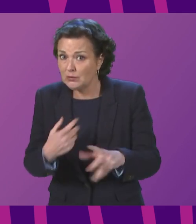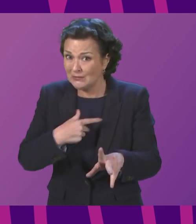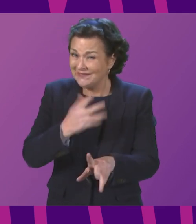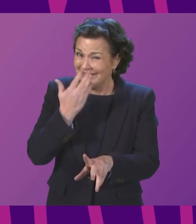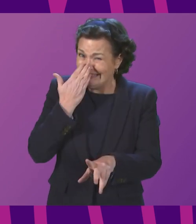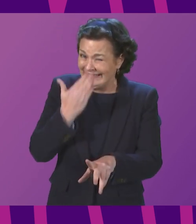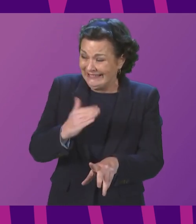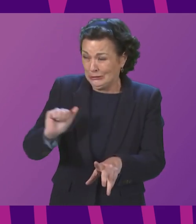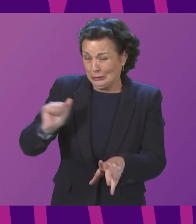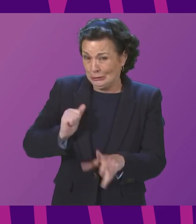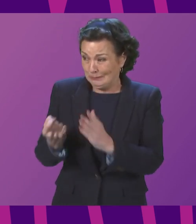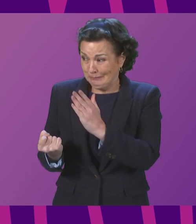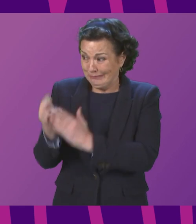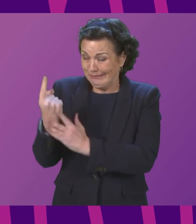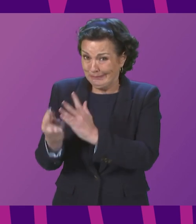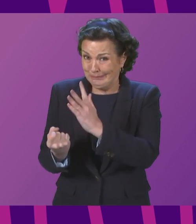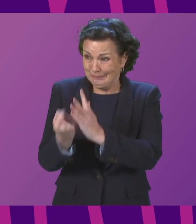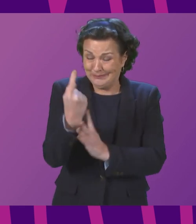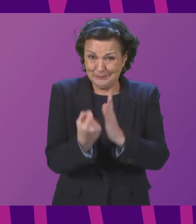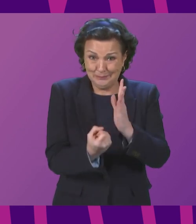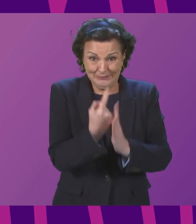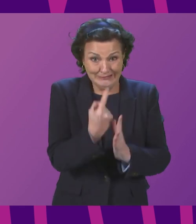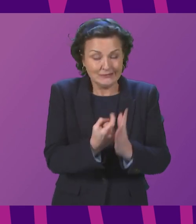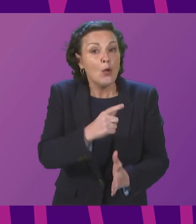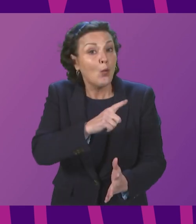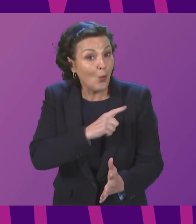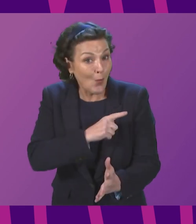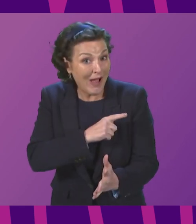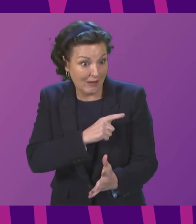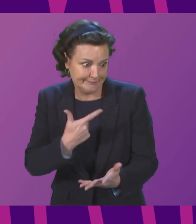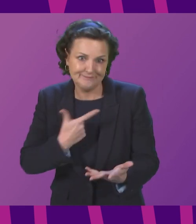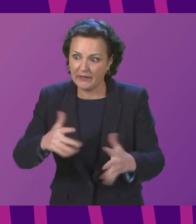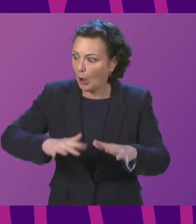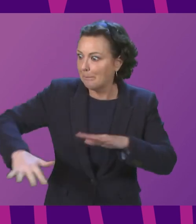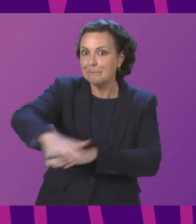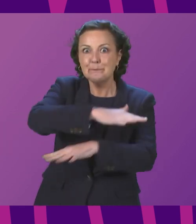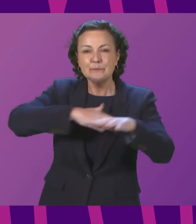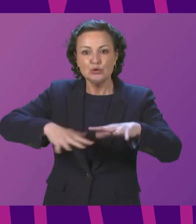in care homes, which reflects the increase in community transmission, so appropriate